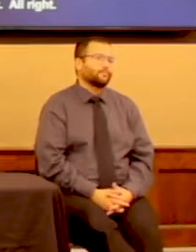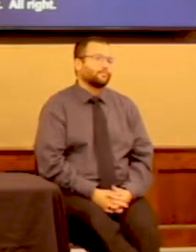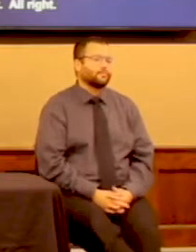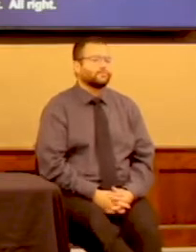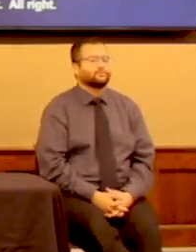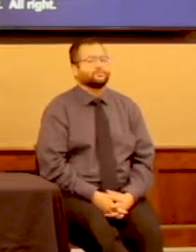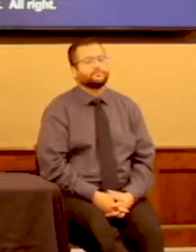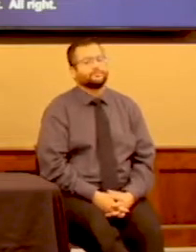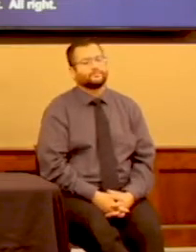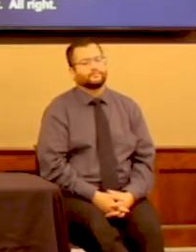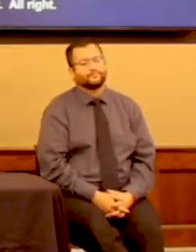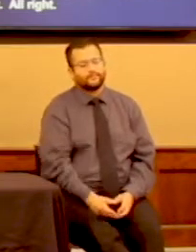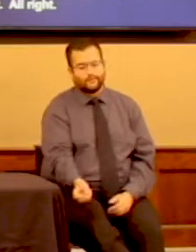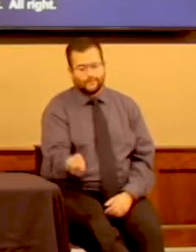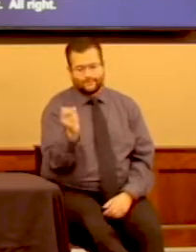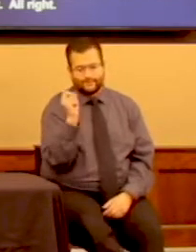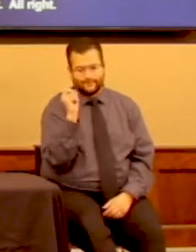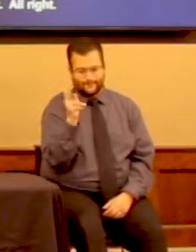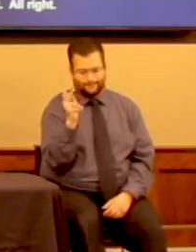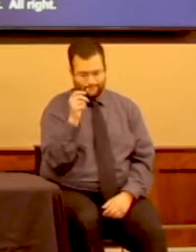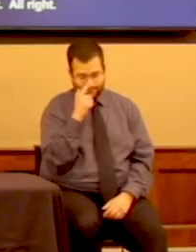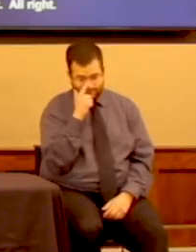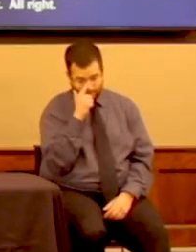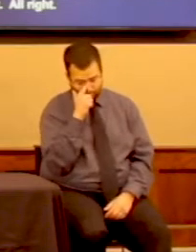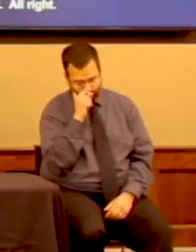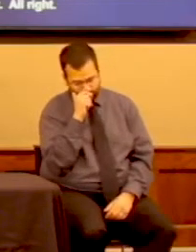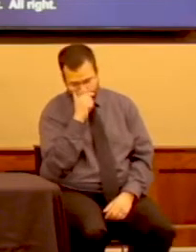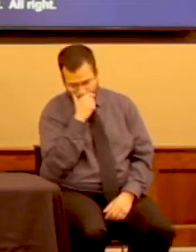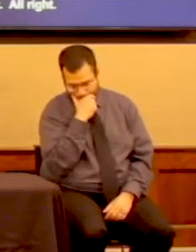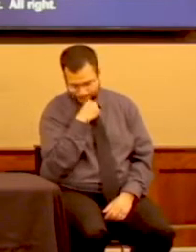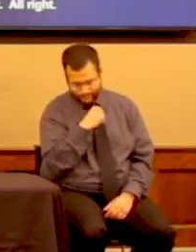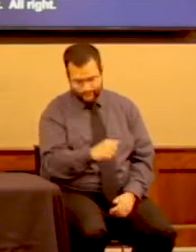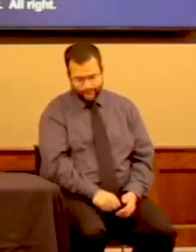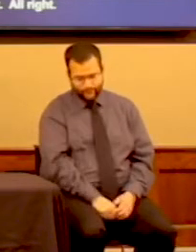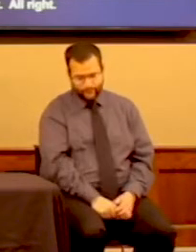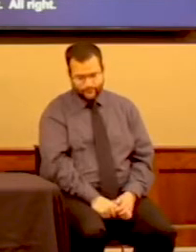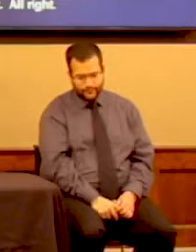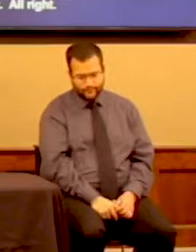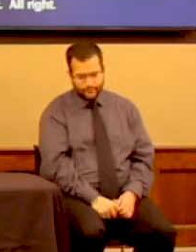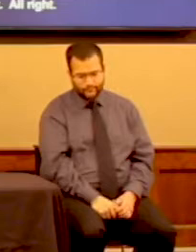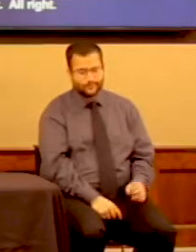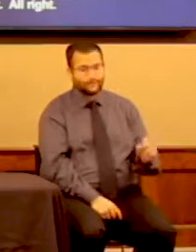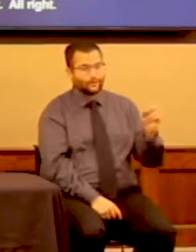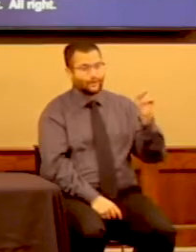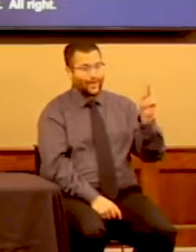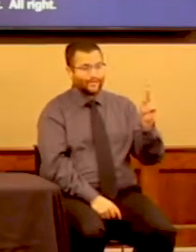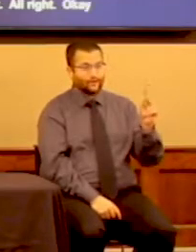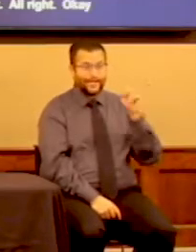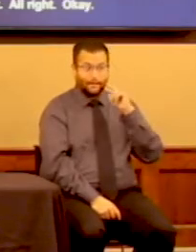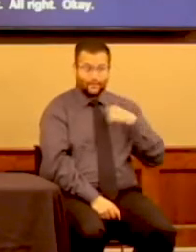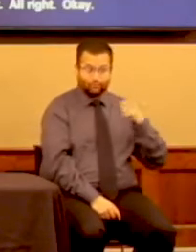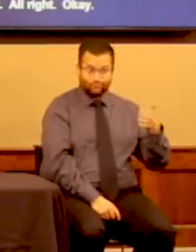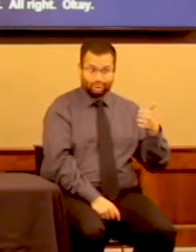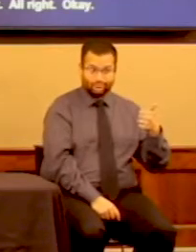okay